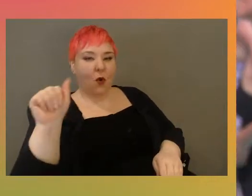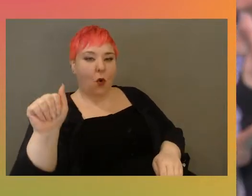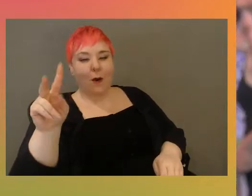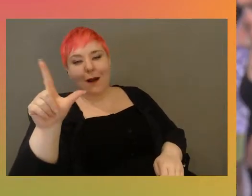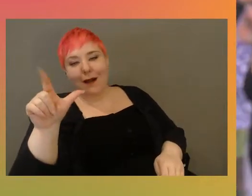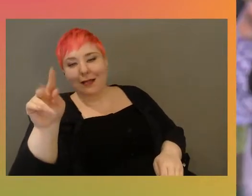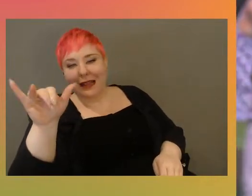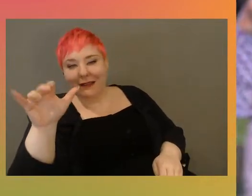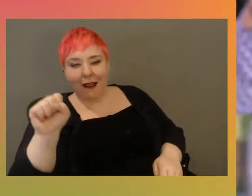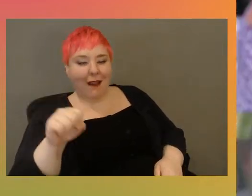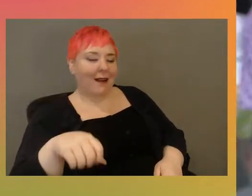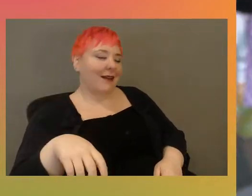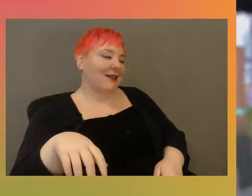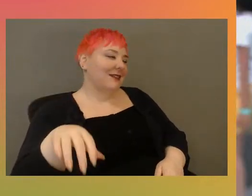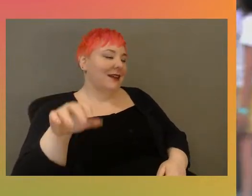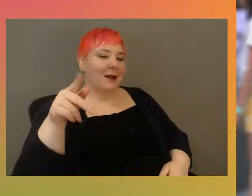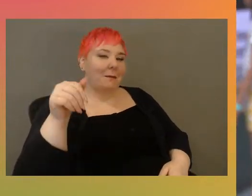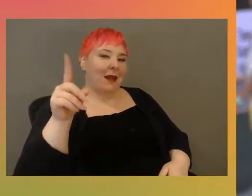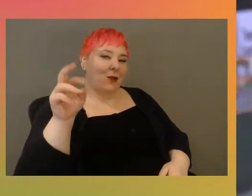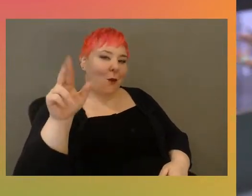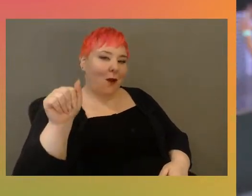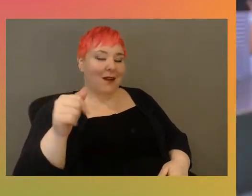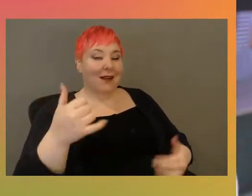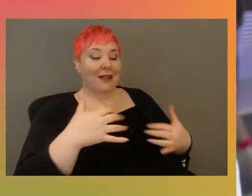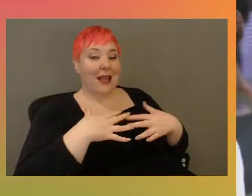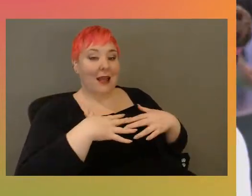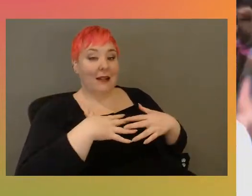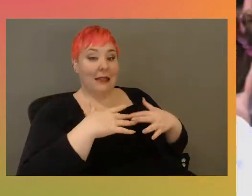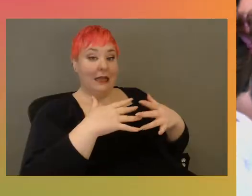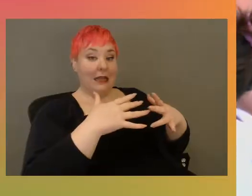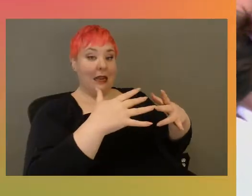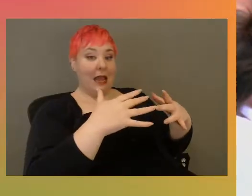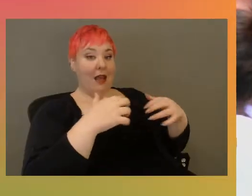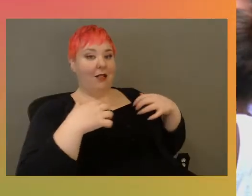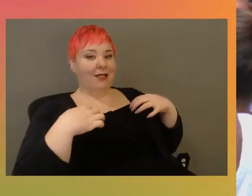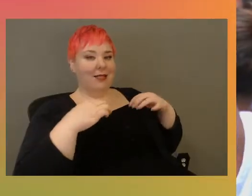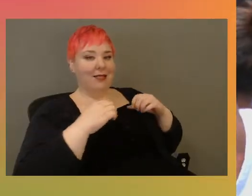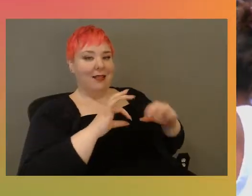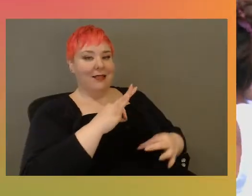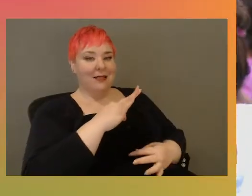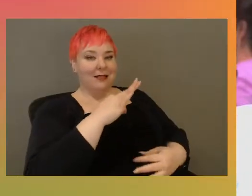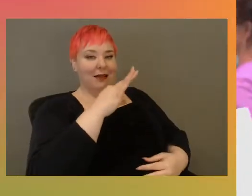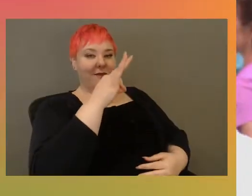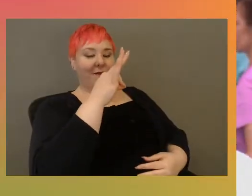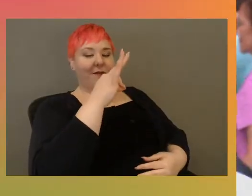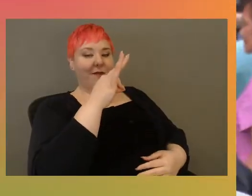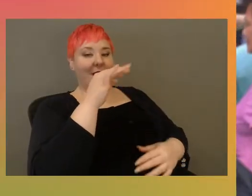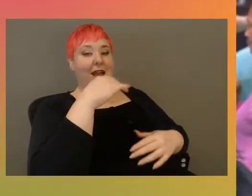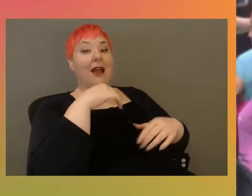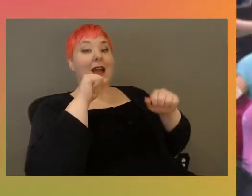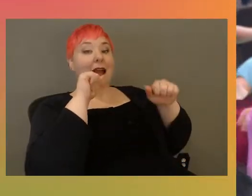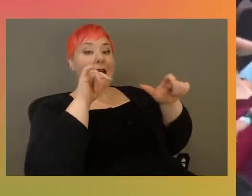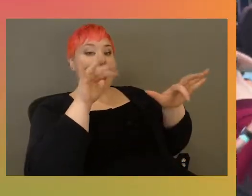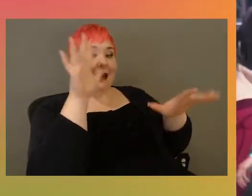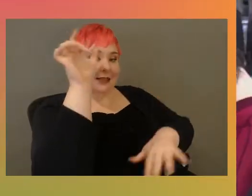AND STRAIGHTEN YOUR LEGS. TURN YOUR FEET PARALLEL. YOU ARE LOOKING WEST. AT SOPHORA, AT LEVI'S, AT